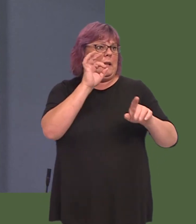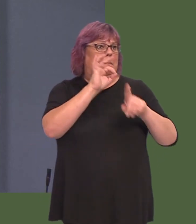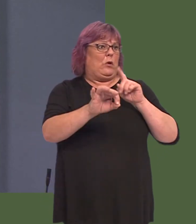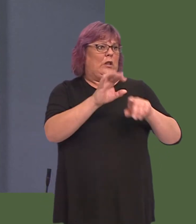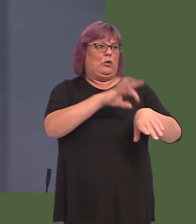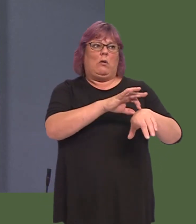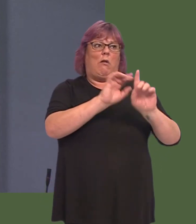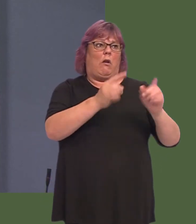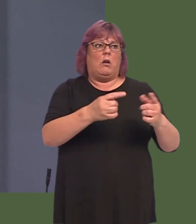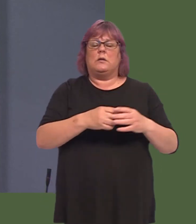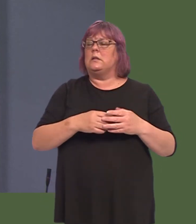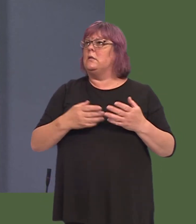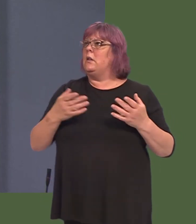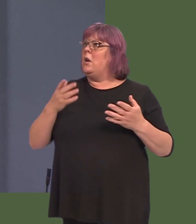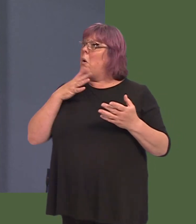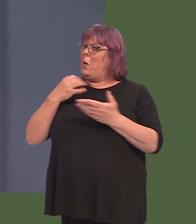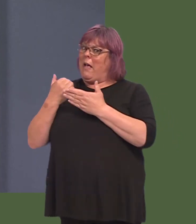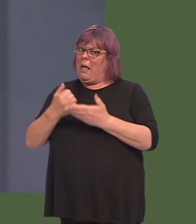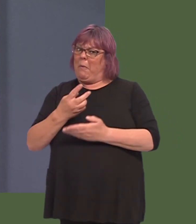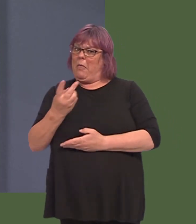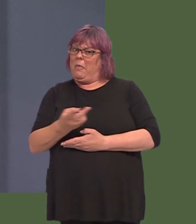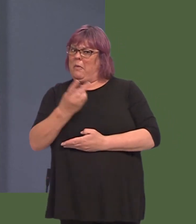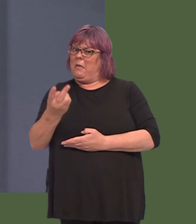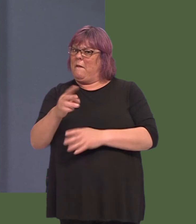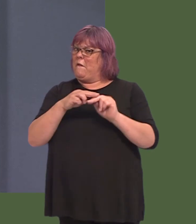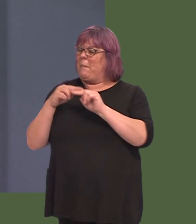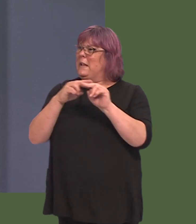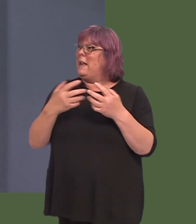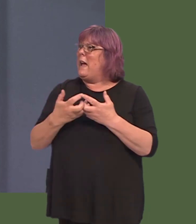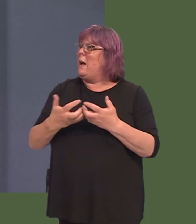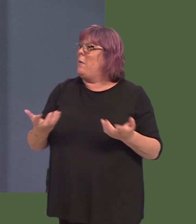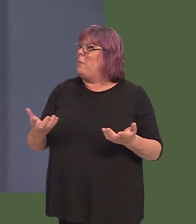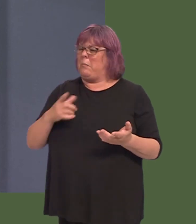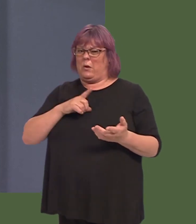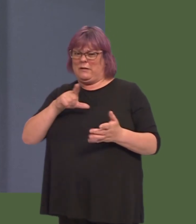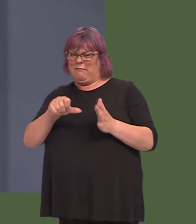We must do better in offering them something, First Minister, to help them and their families deal with this very difficult condition.